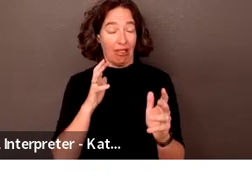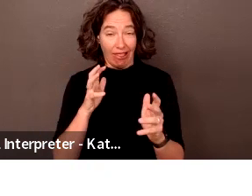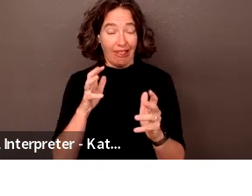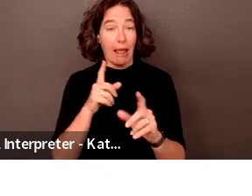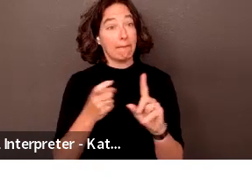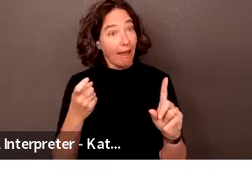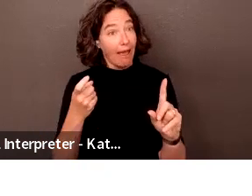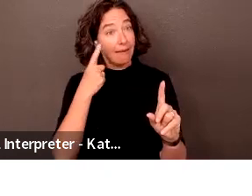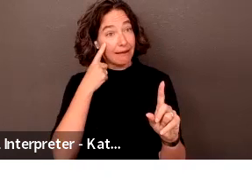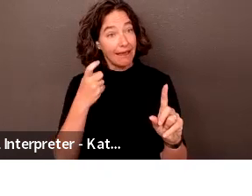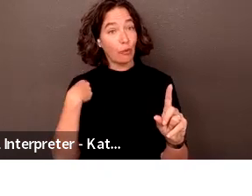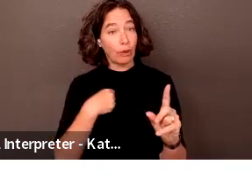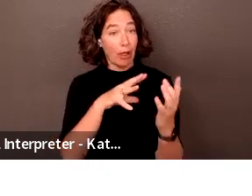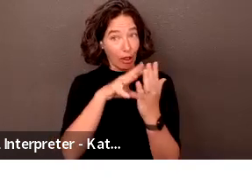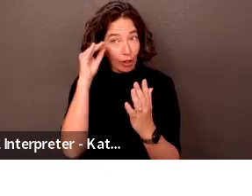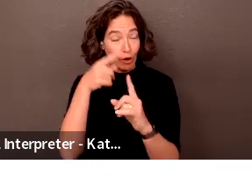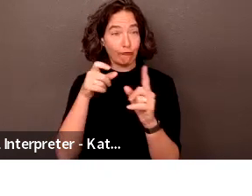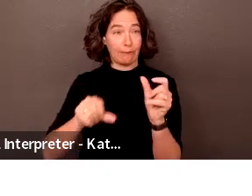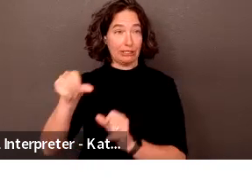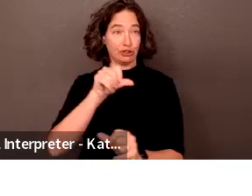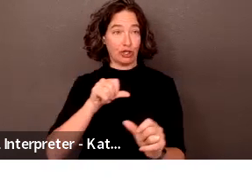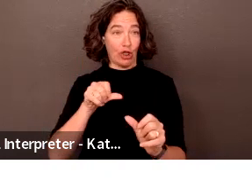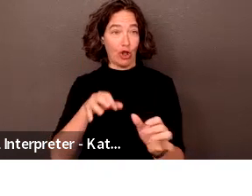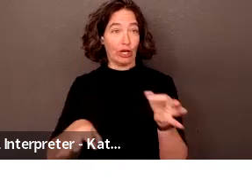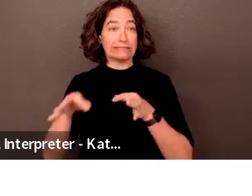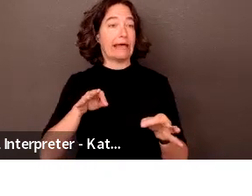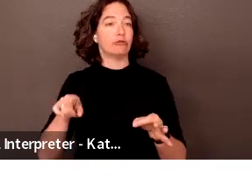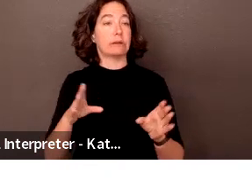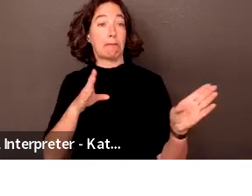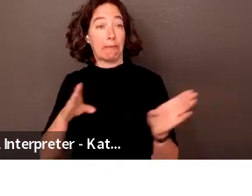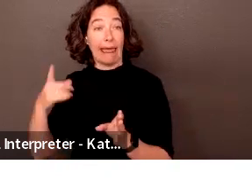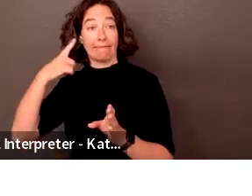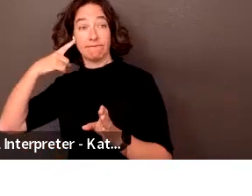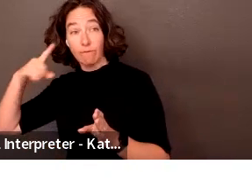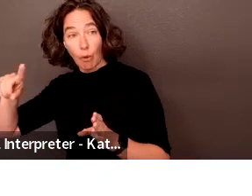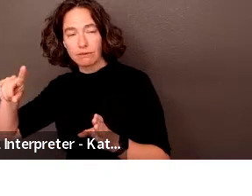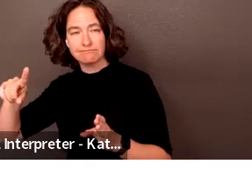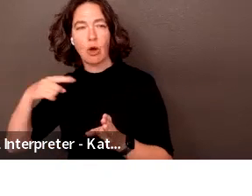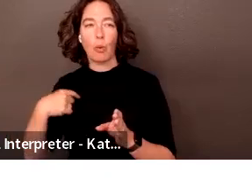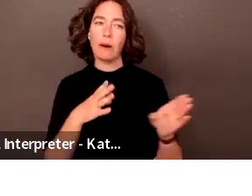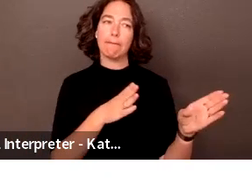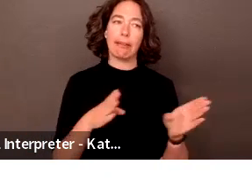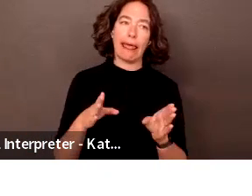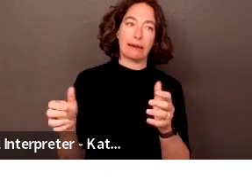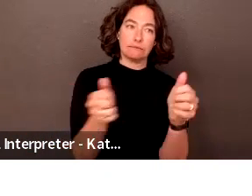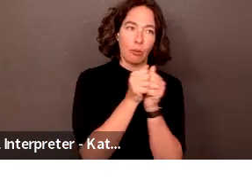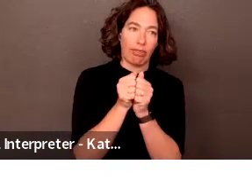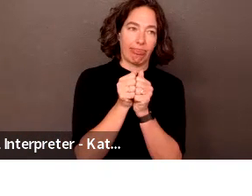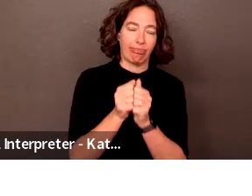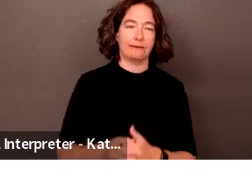delays objectives. It's important that we learn from each other and we're able to grow with one another and sometimes it's a little